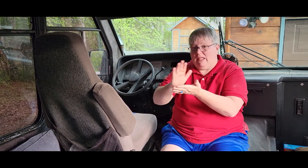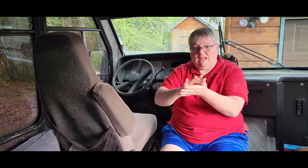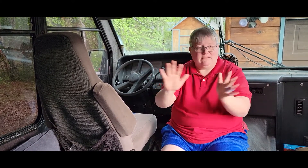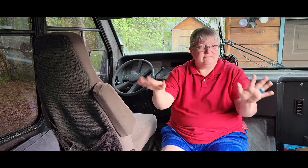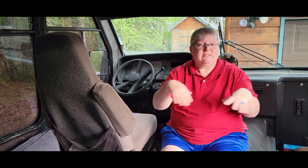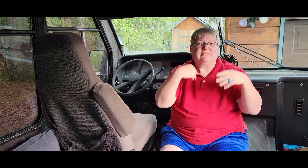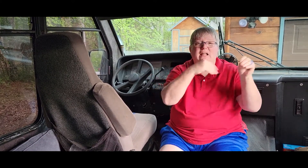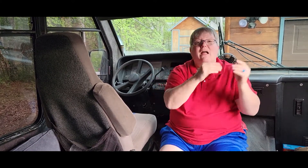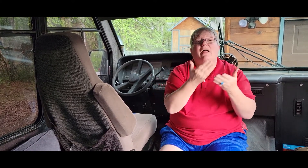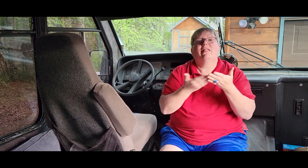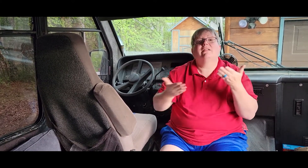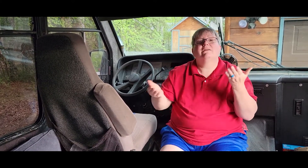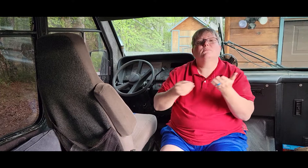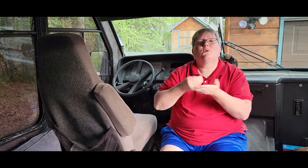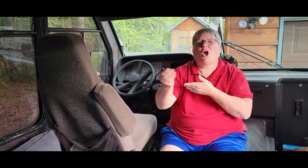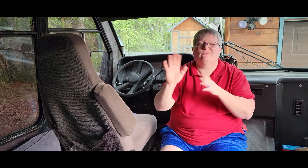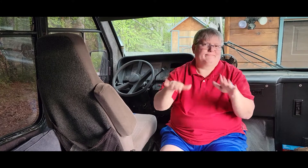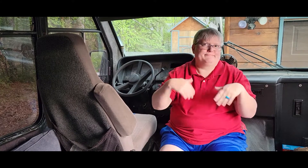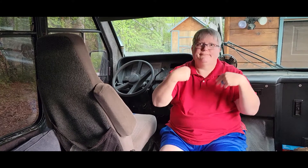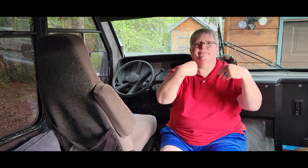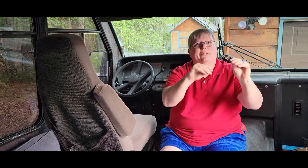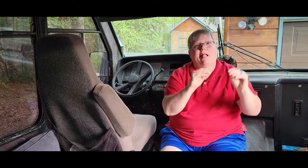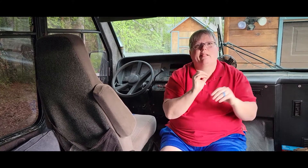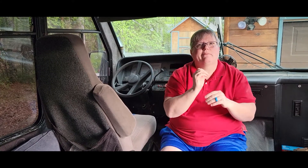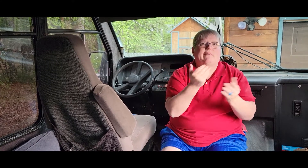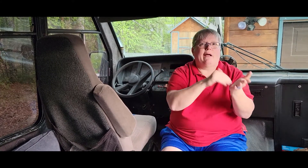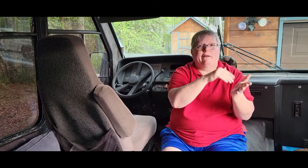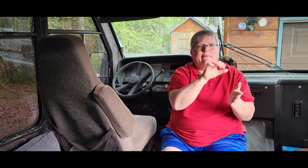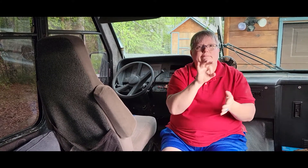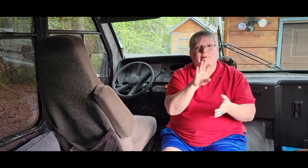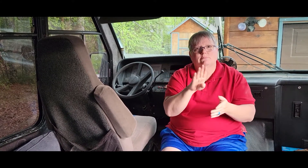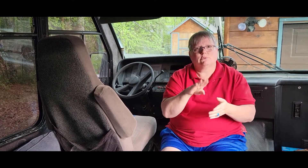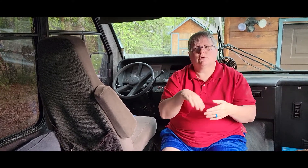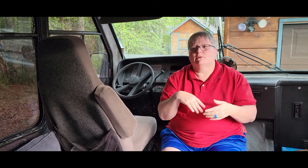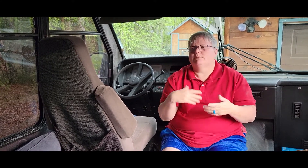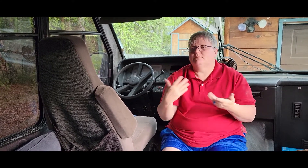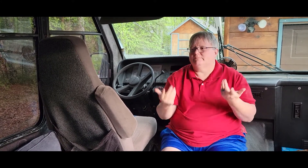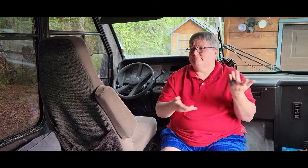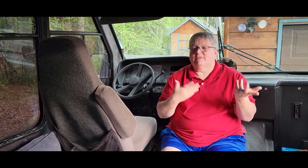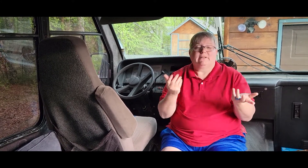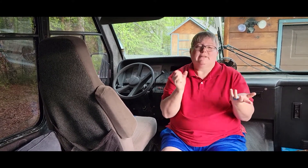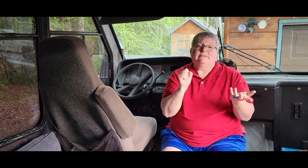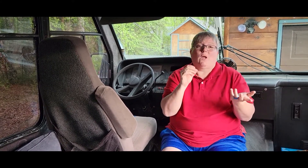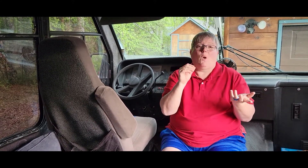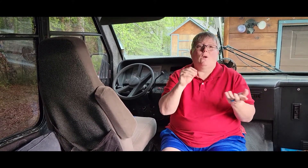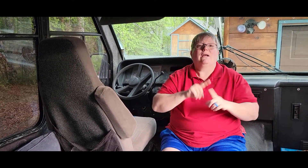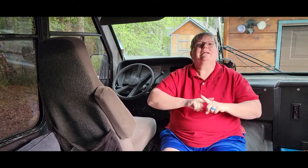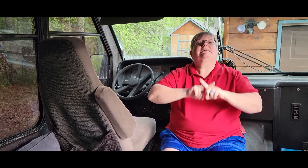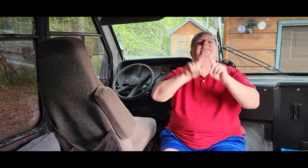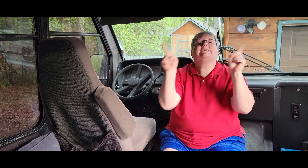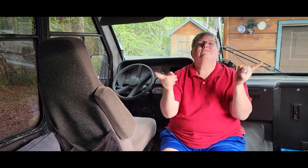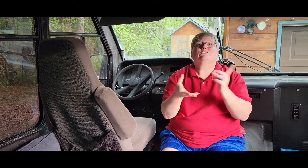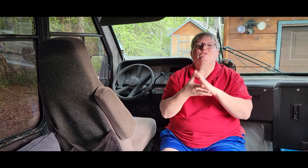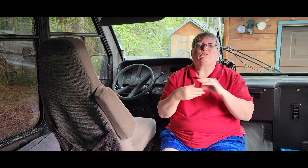Clean this up sell it. Everything we bought, sell it back on Facebook marketplace. And just go with